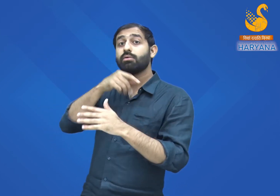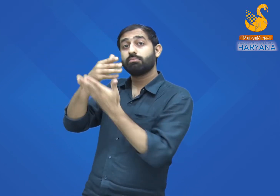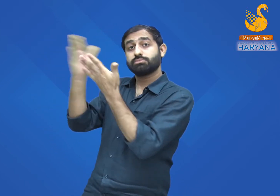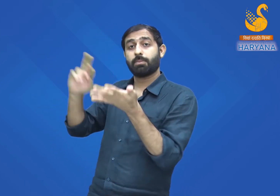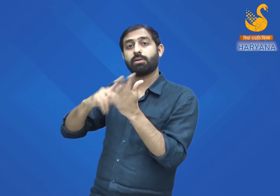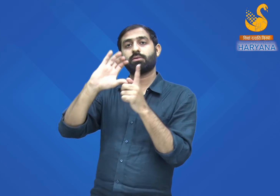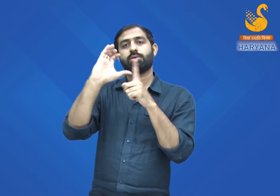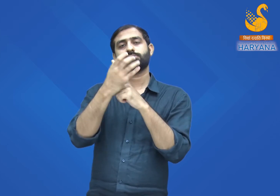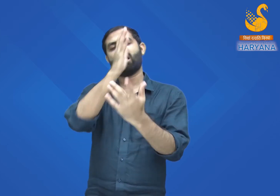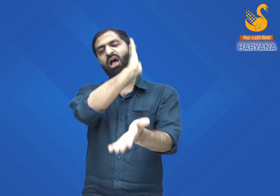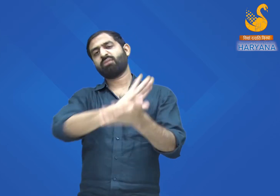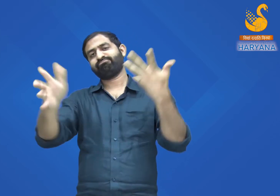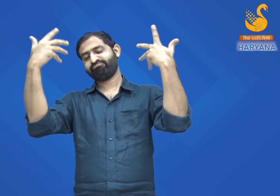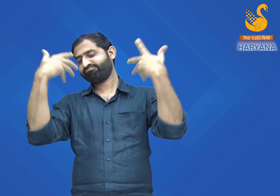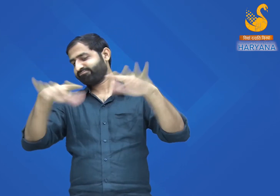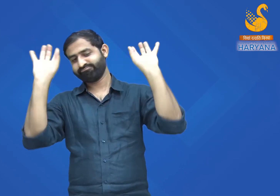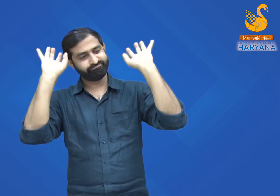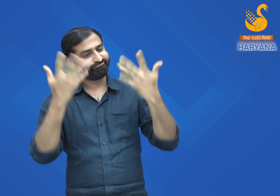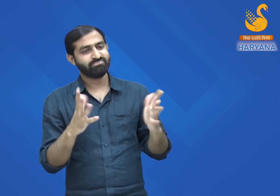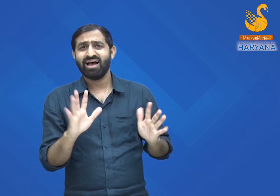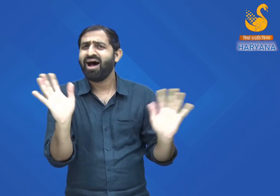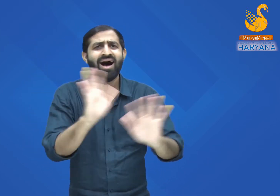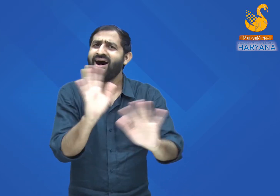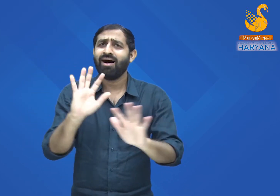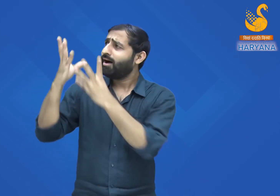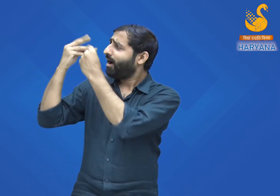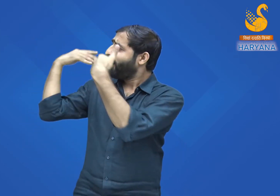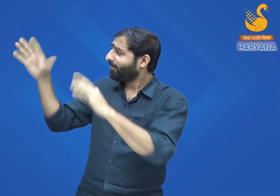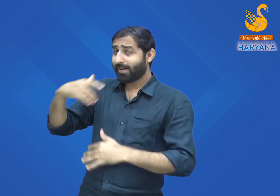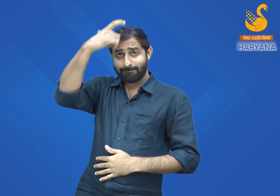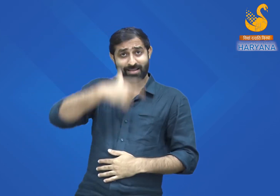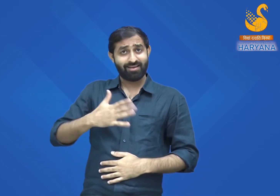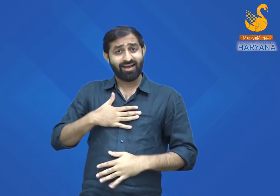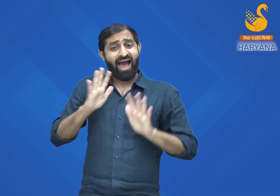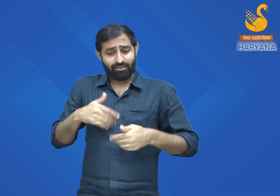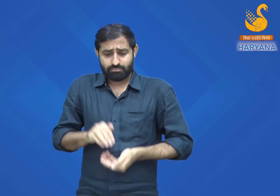and identity across time spans through memories and experiences